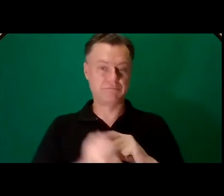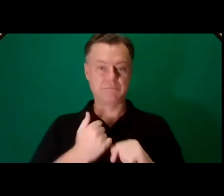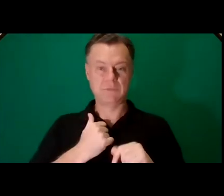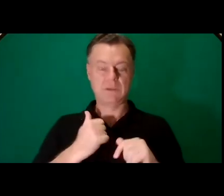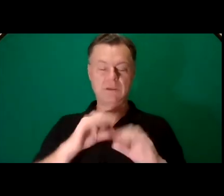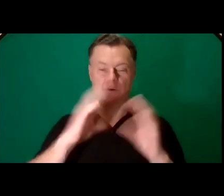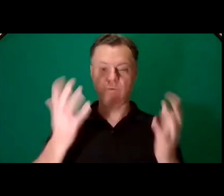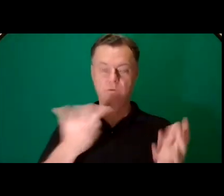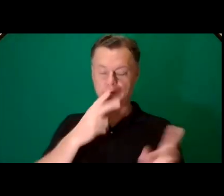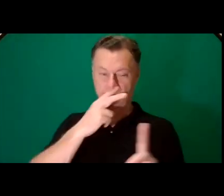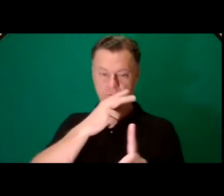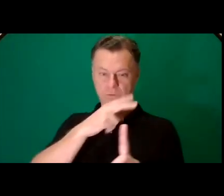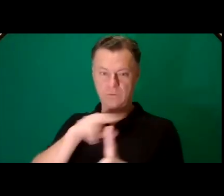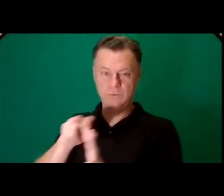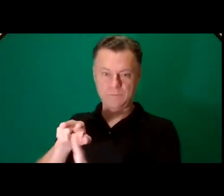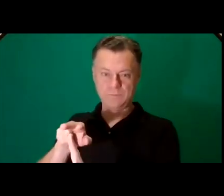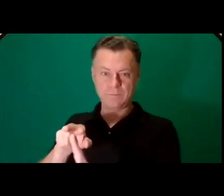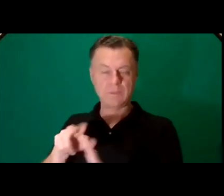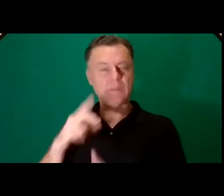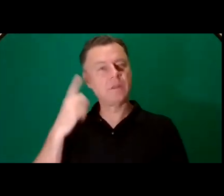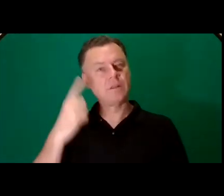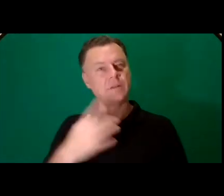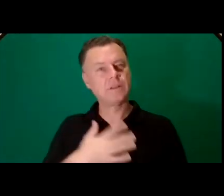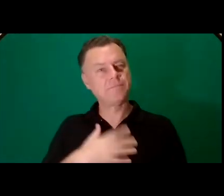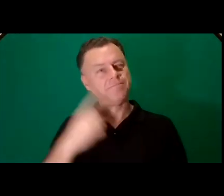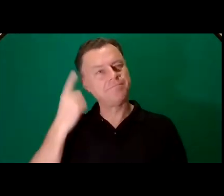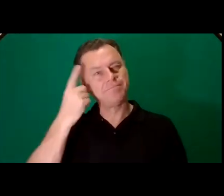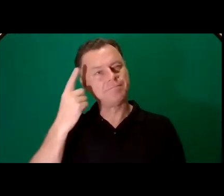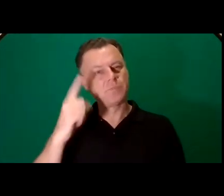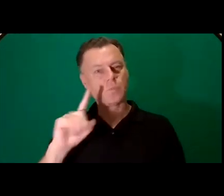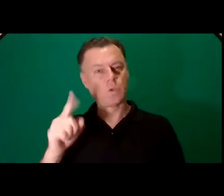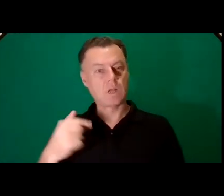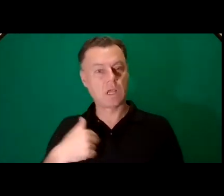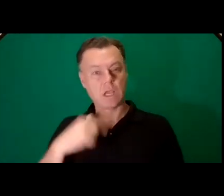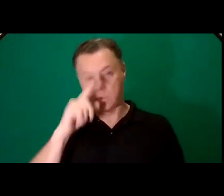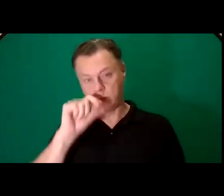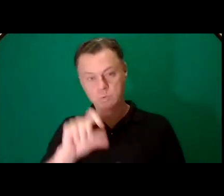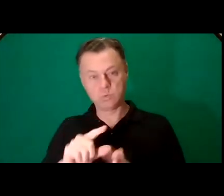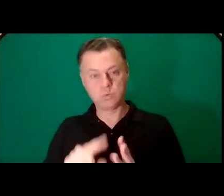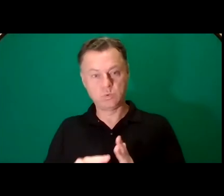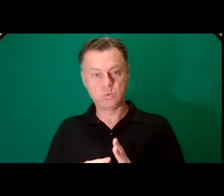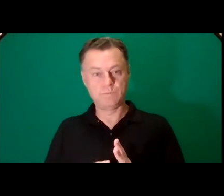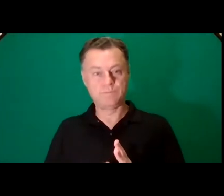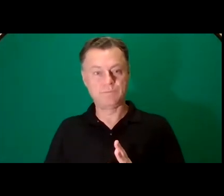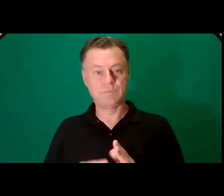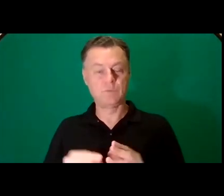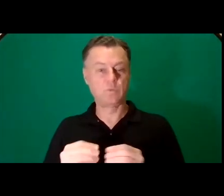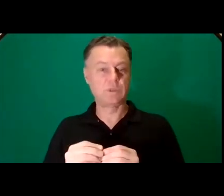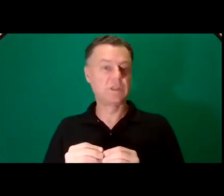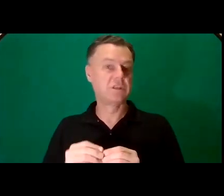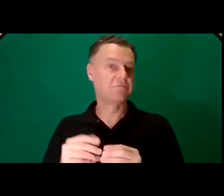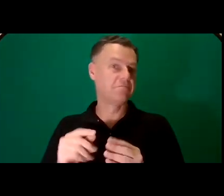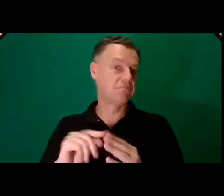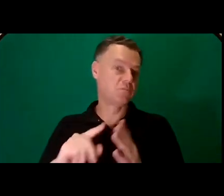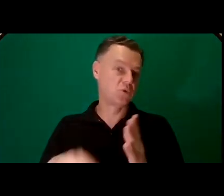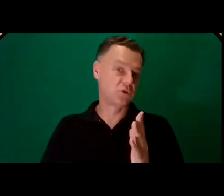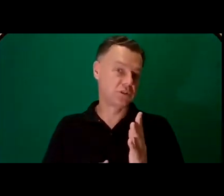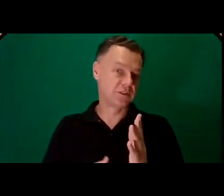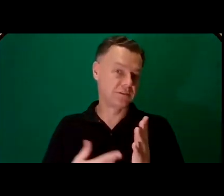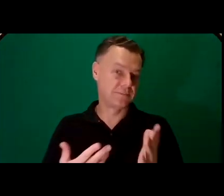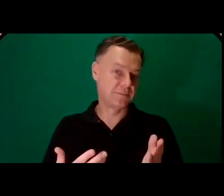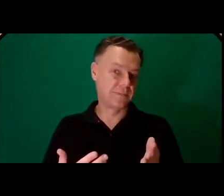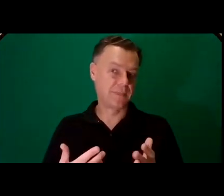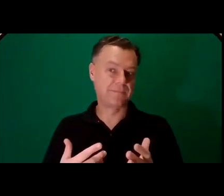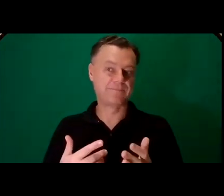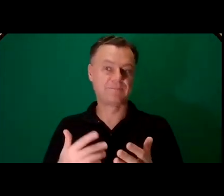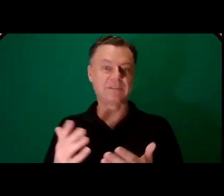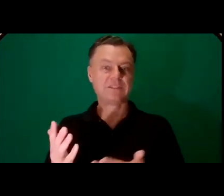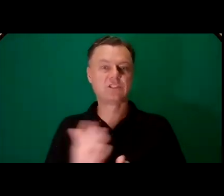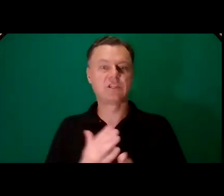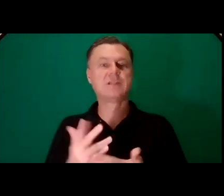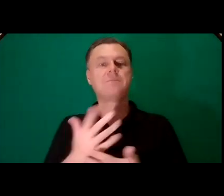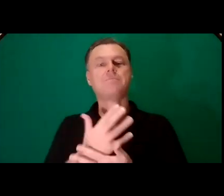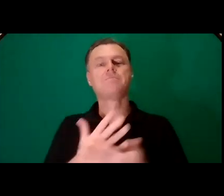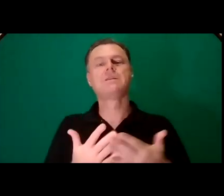me think "Imagine what I could do with a project that shared so many stories like this?"